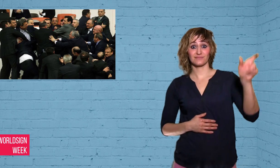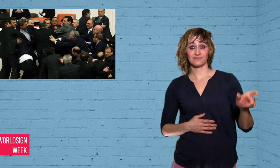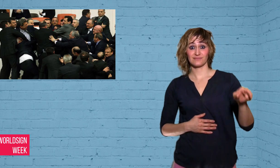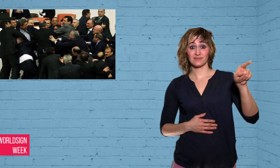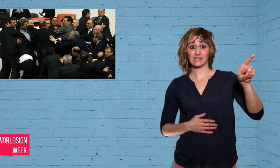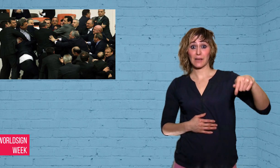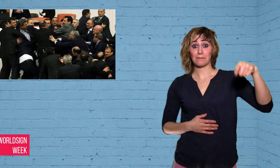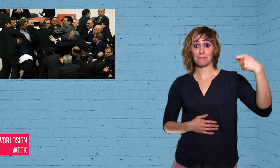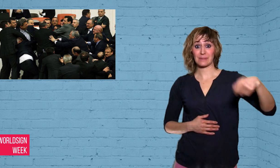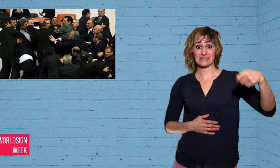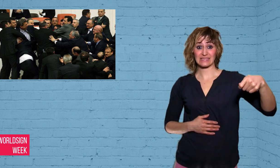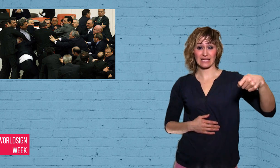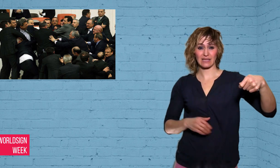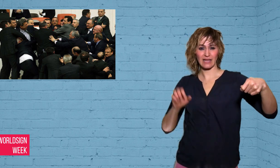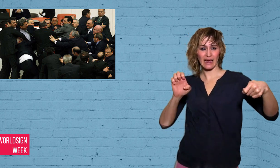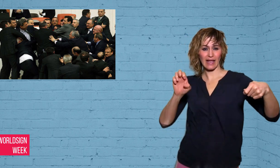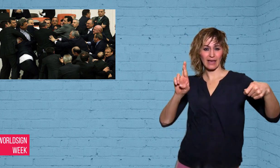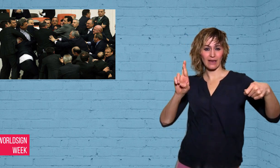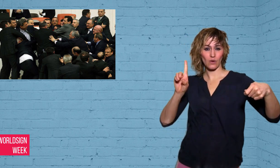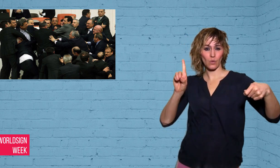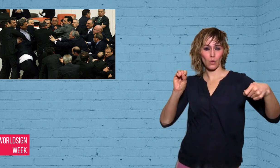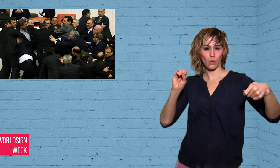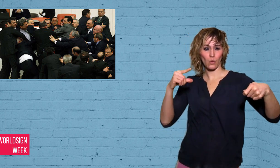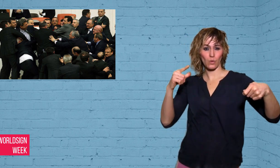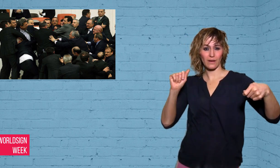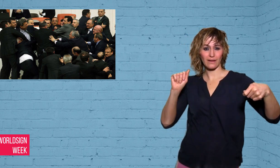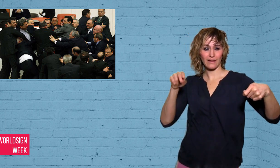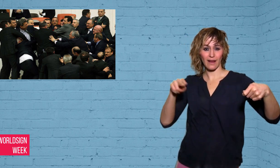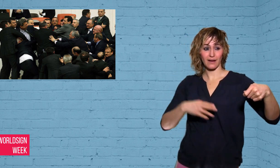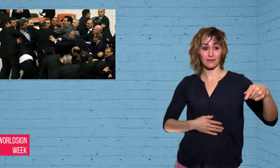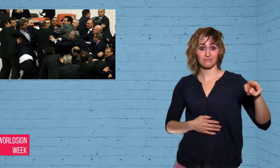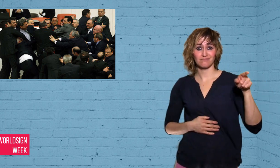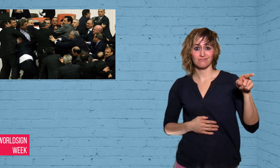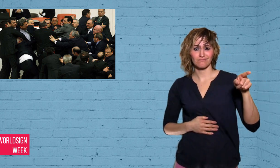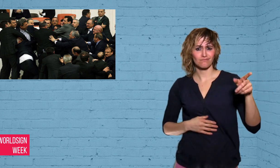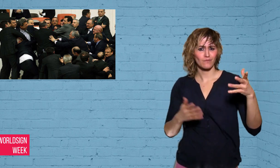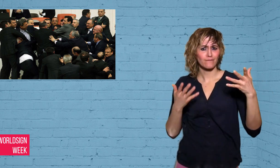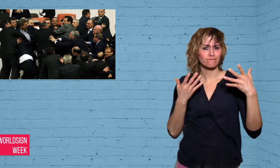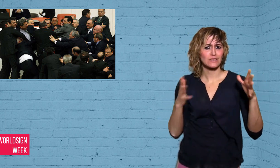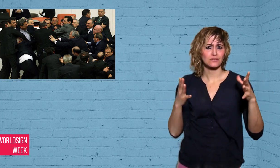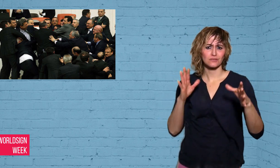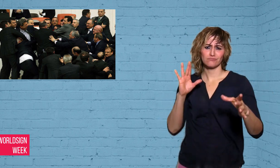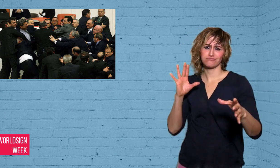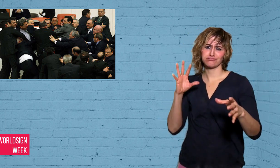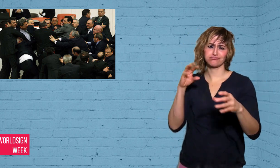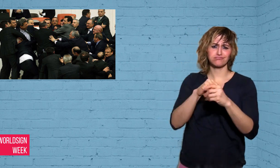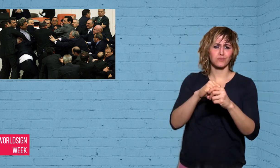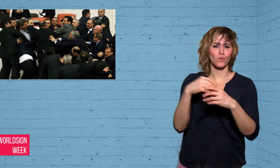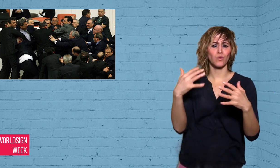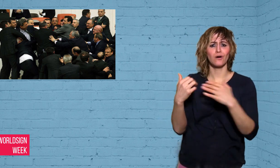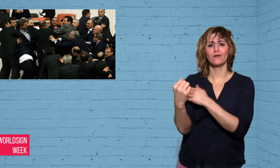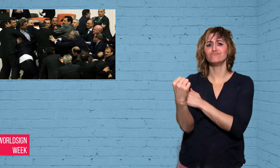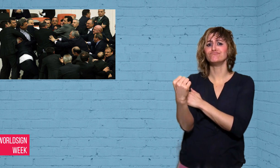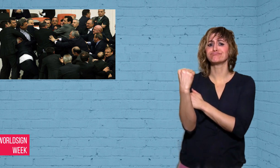Erdogan, who has dominated Turkish politics